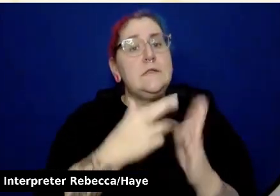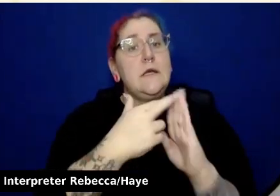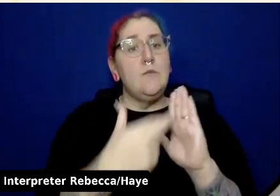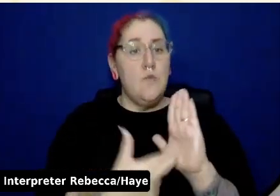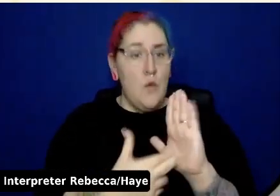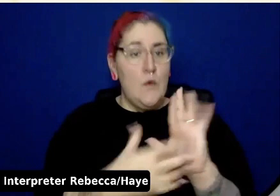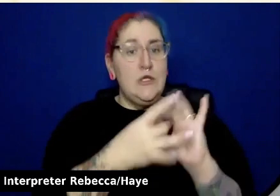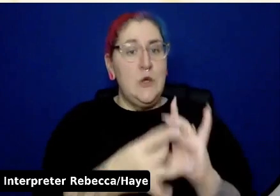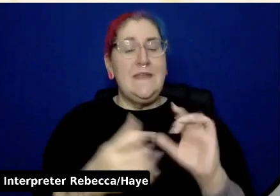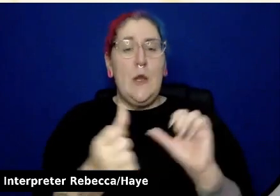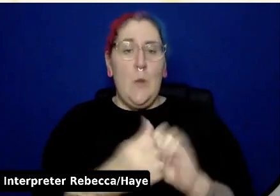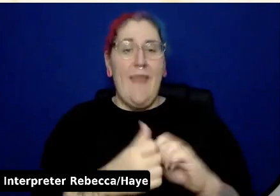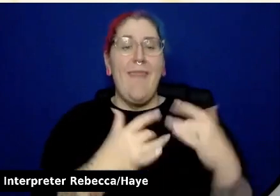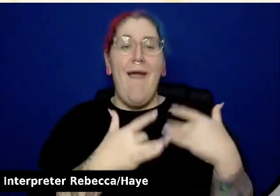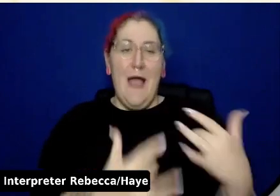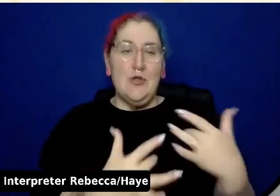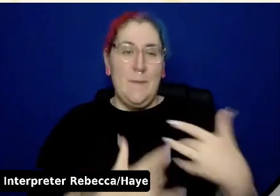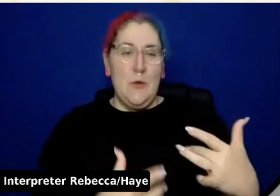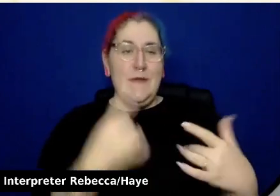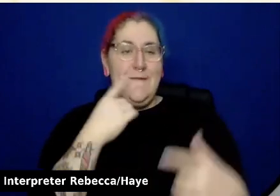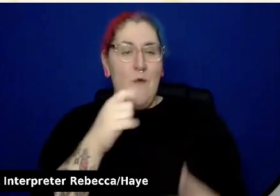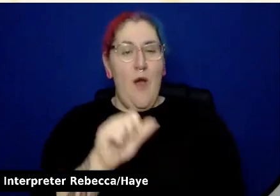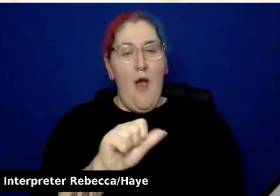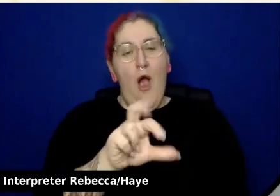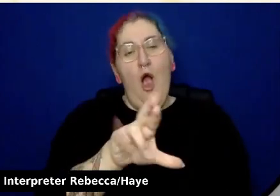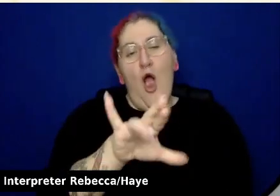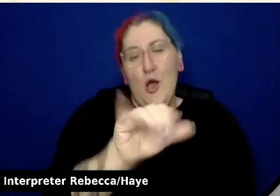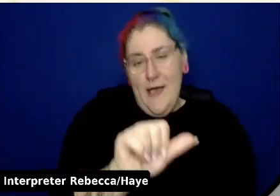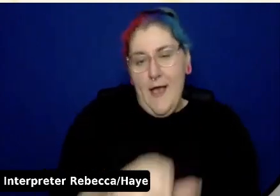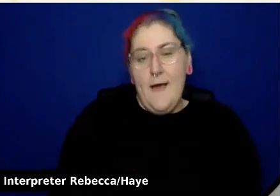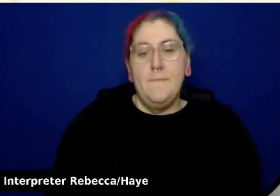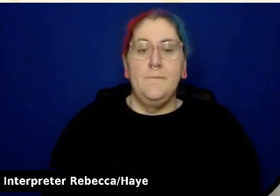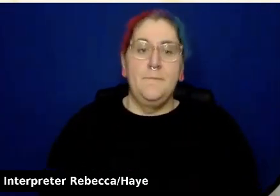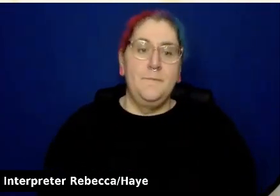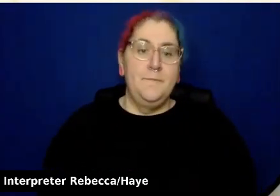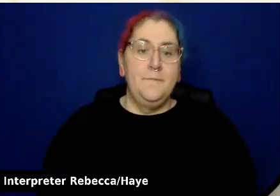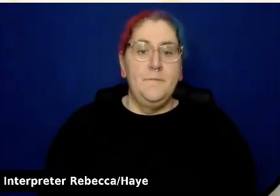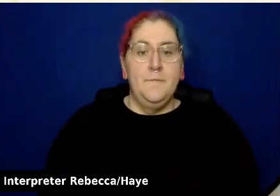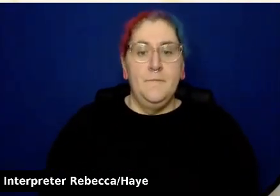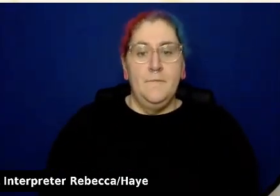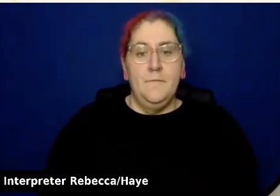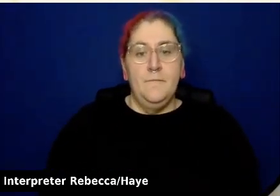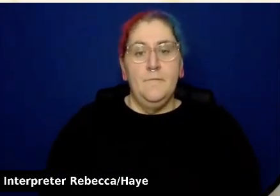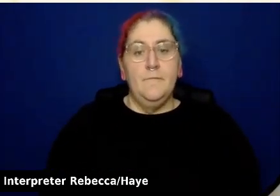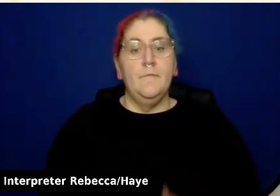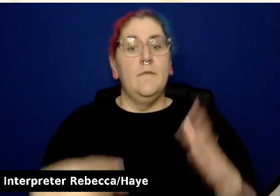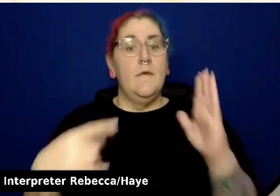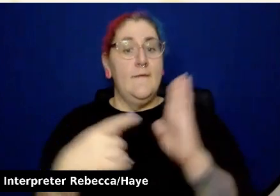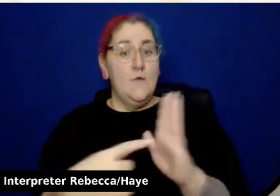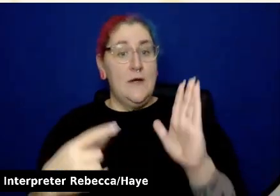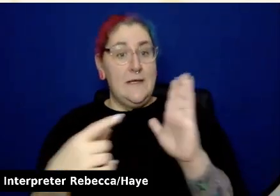There are certain roles which require ARIA attributes associated with them. For example, role equal to heading should be associated